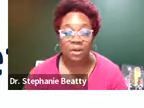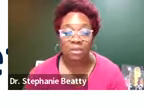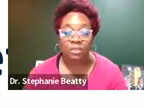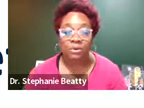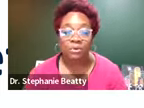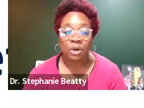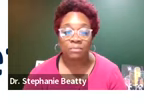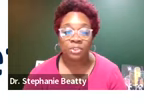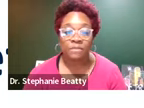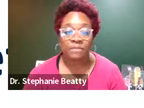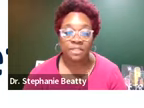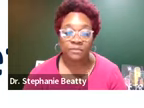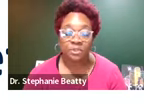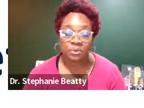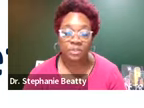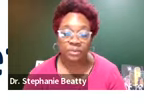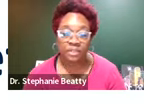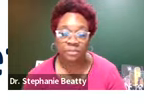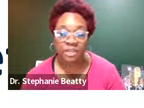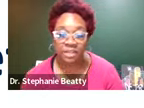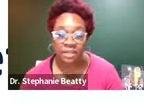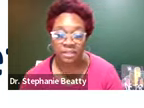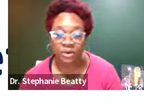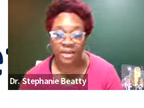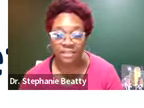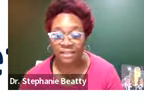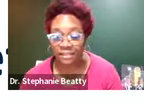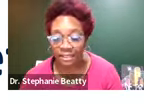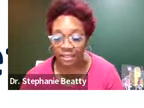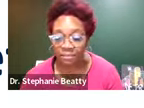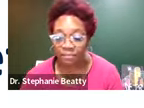and also services for students with disabilities or SSD.